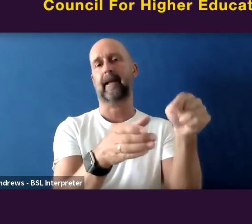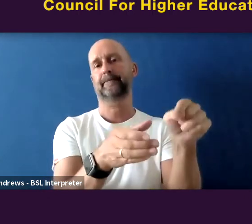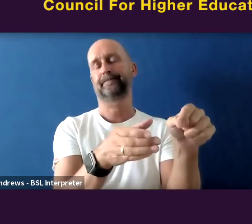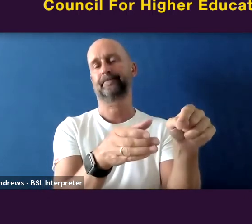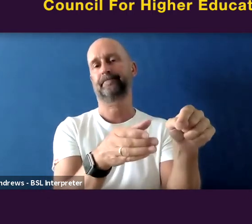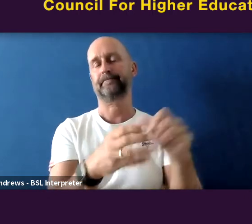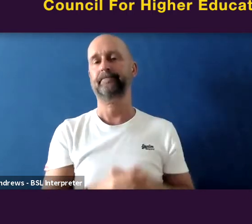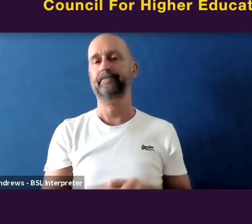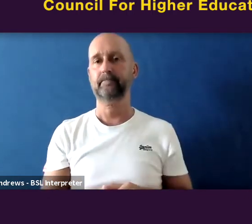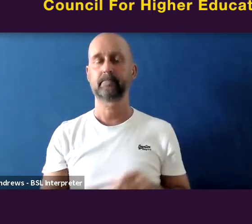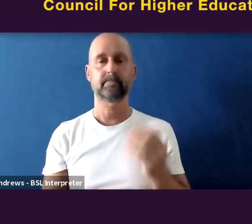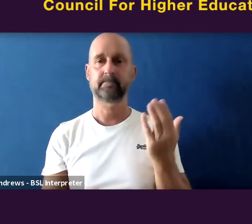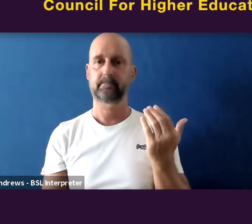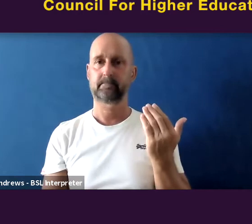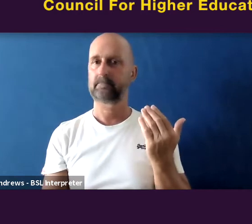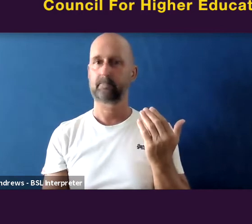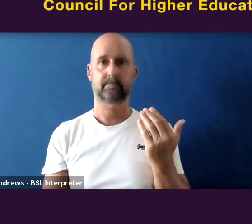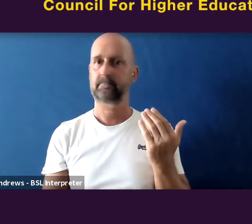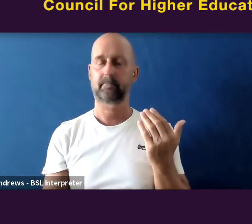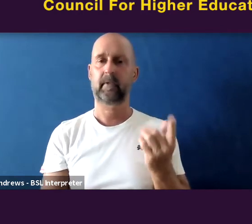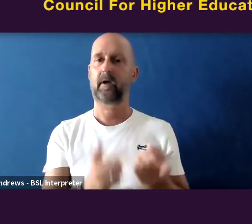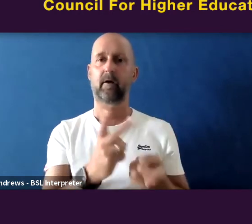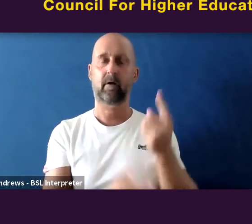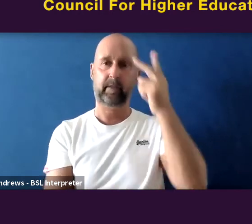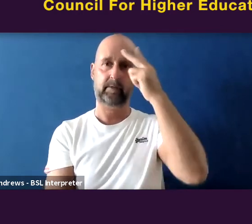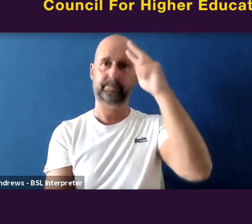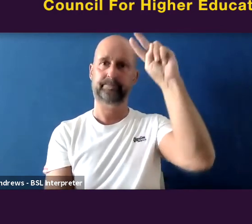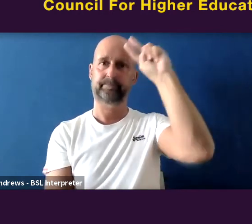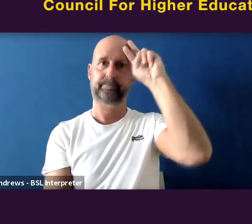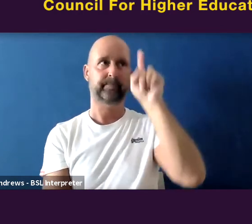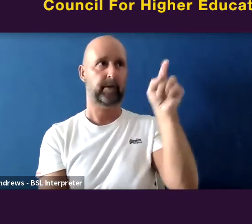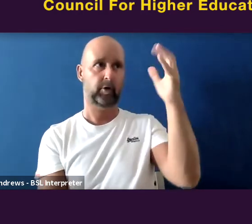Yet recently there has been another U-turn impacting on the arts education